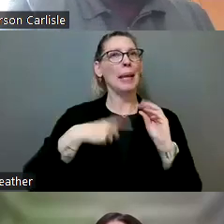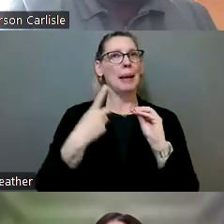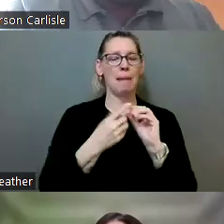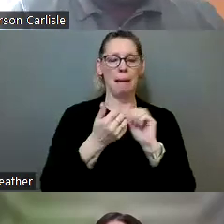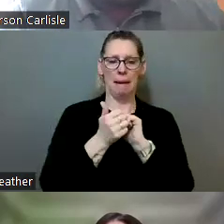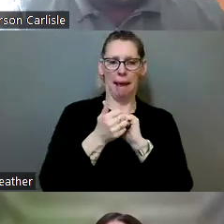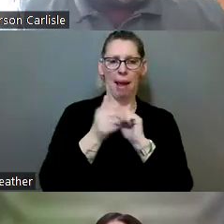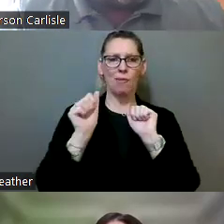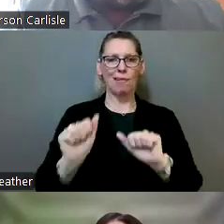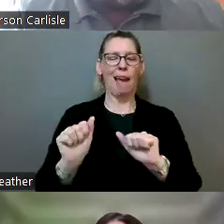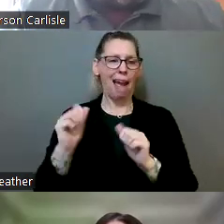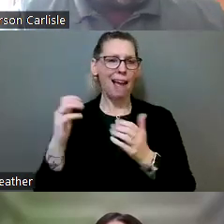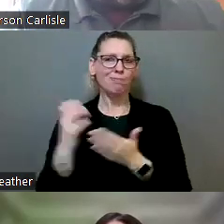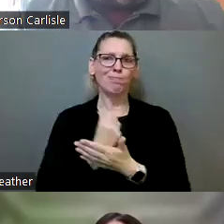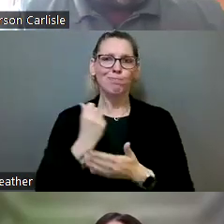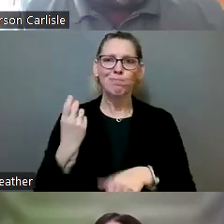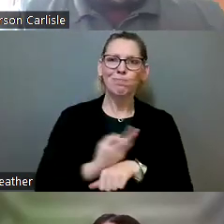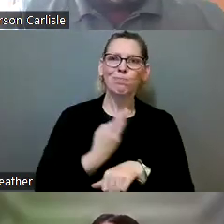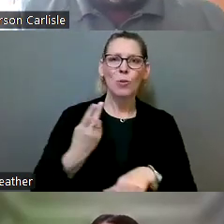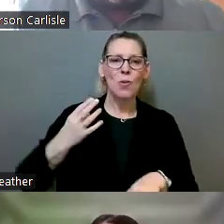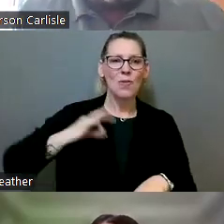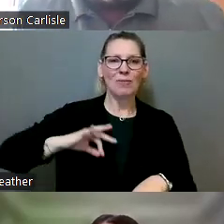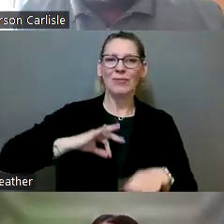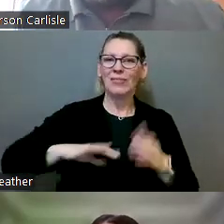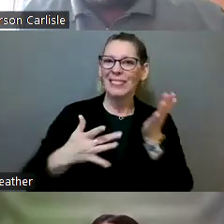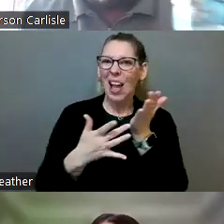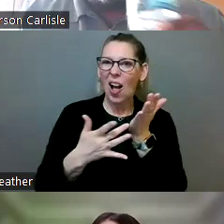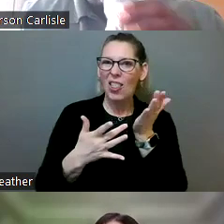you can leverage the technology you have access to create some of